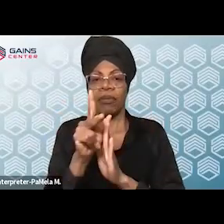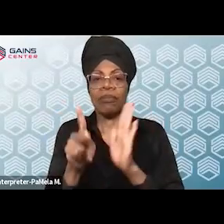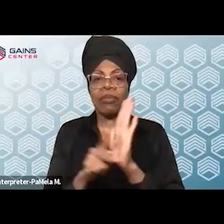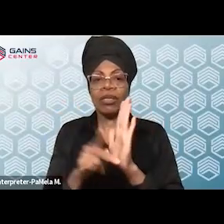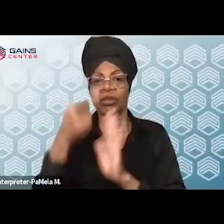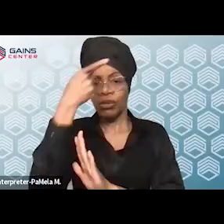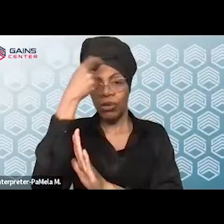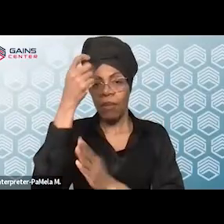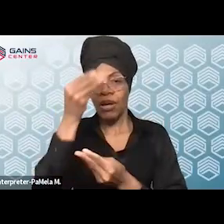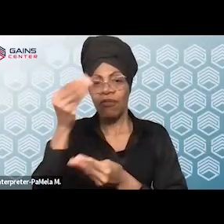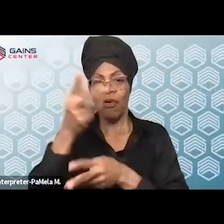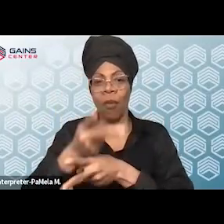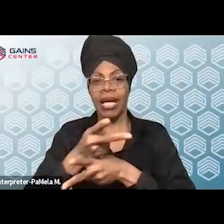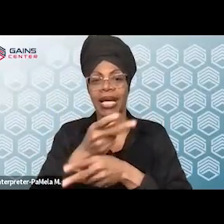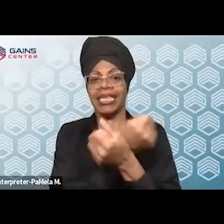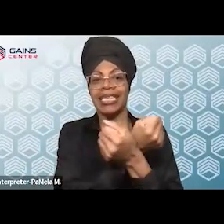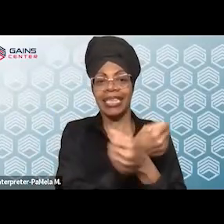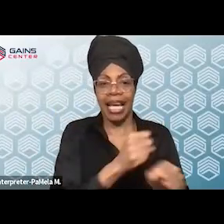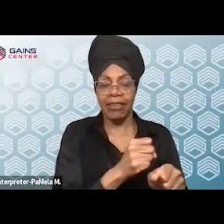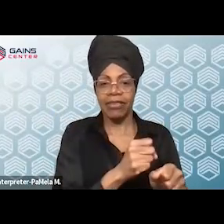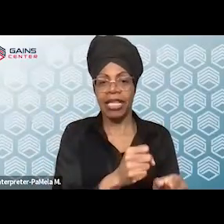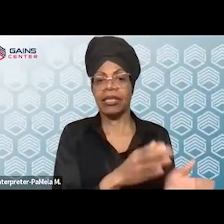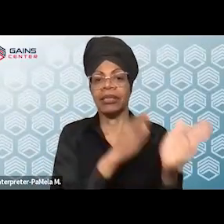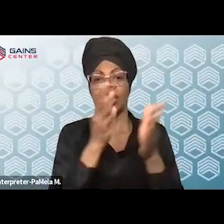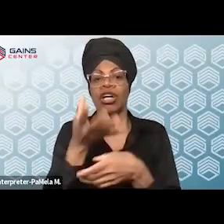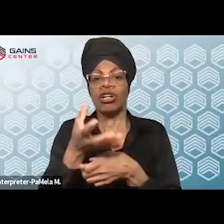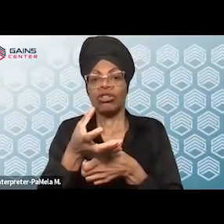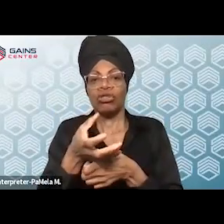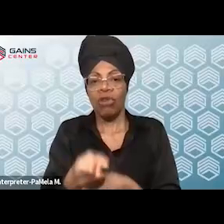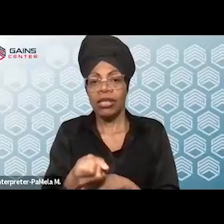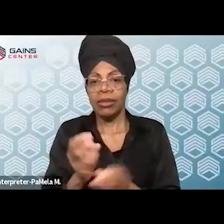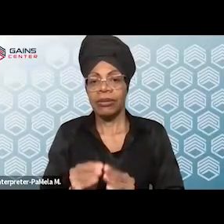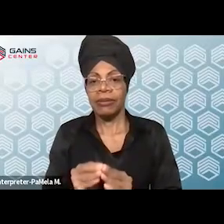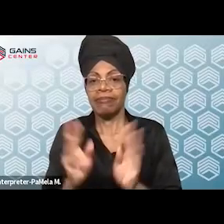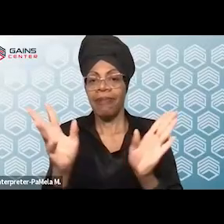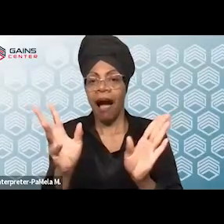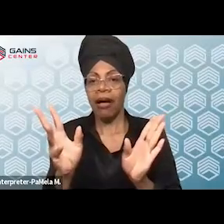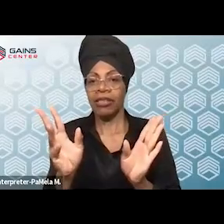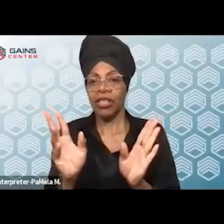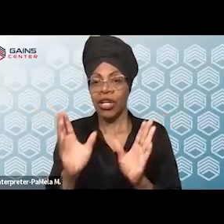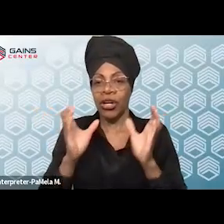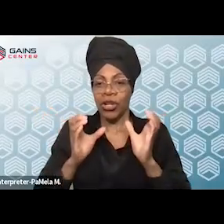as being safety, trustworthiness, and transparency, these are client-facing, client-oriented,